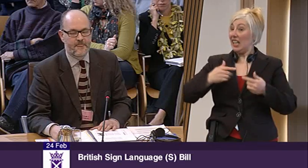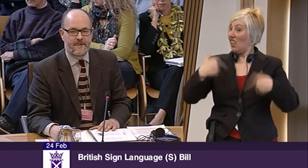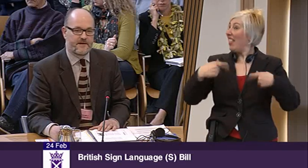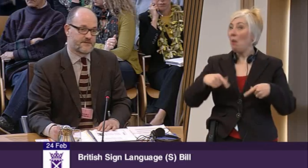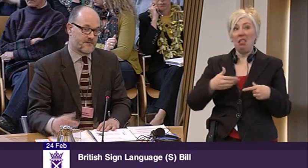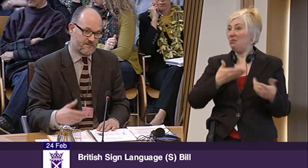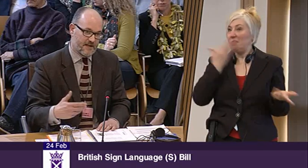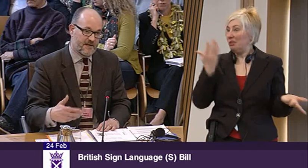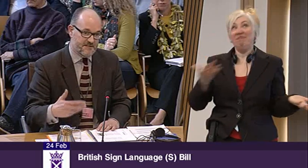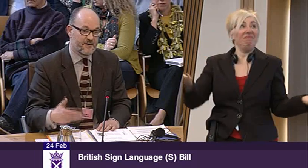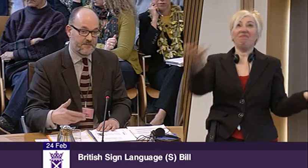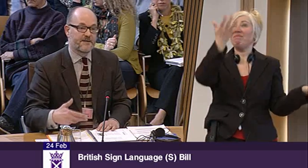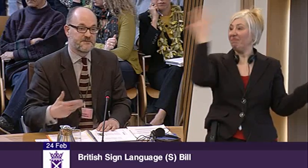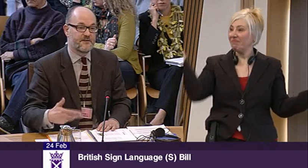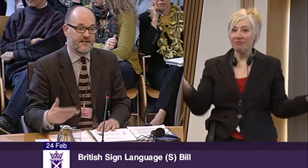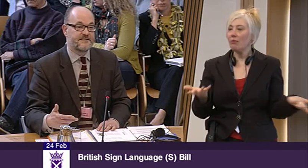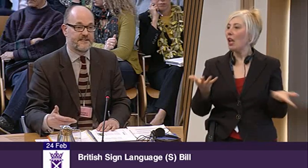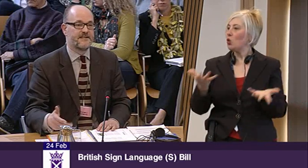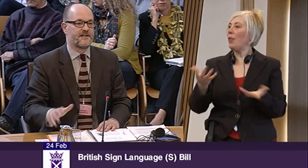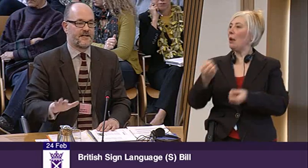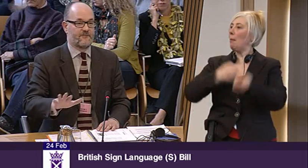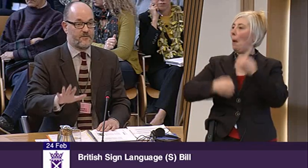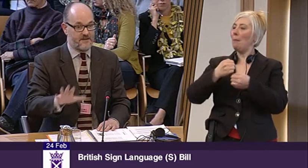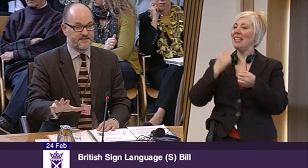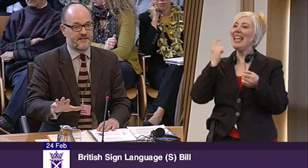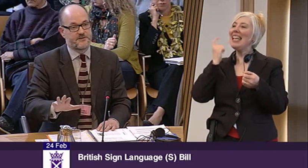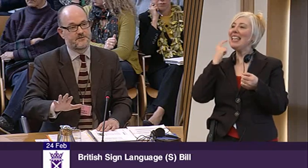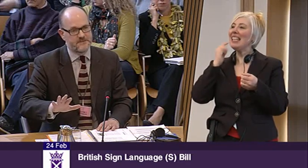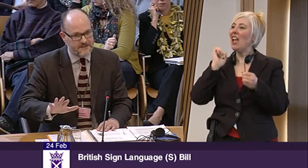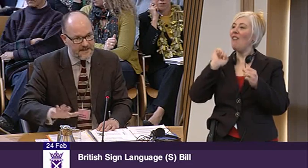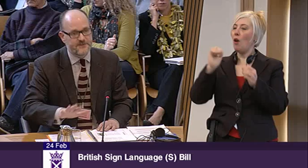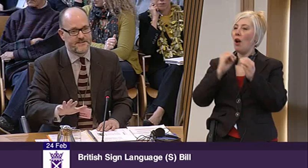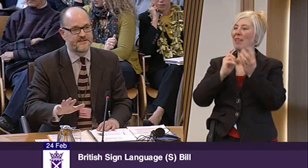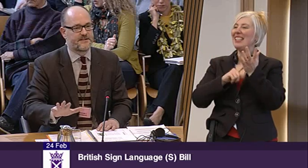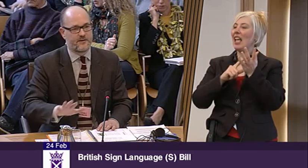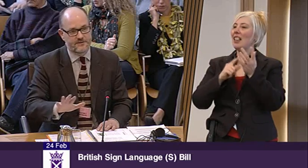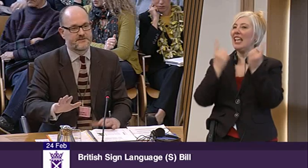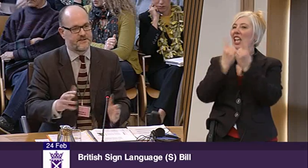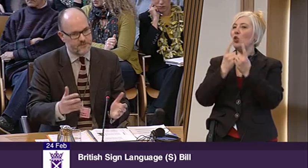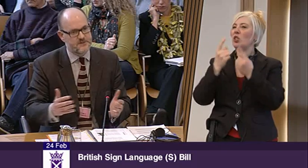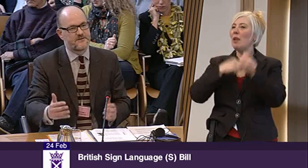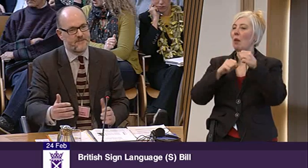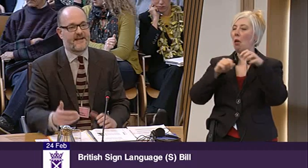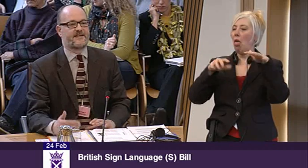means that it is easy for BSL issues to be clouded, lost and pushed to the back of the